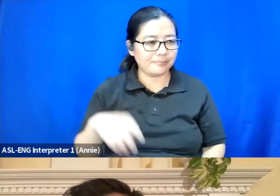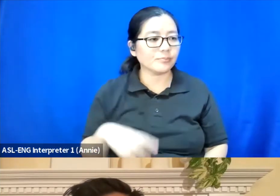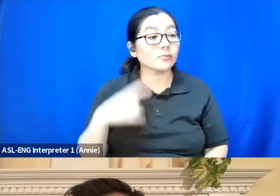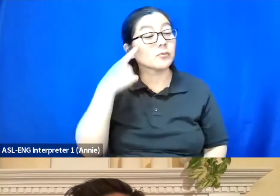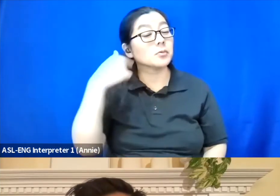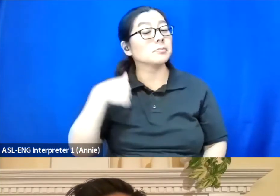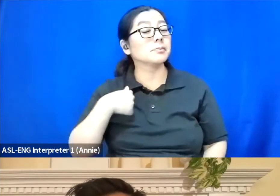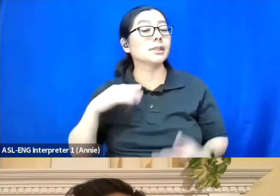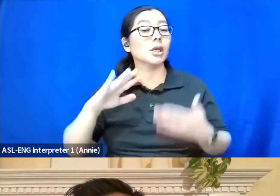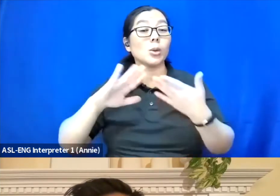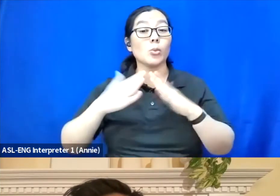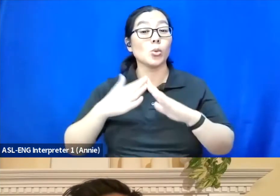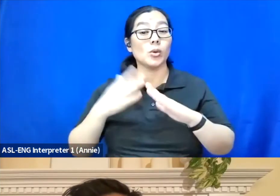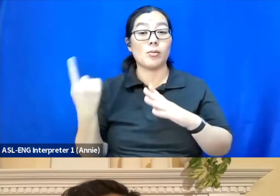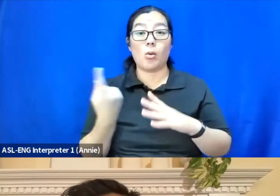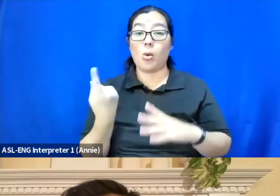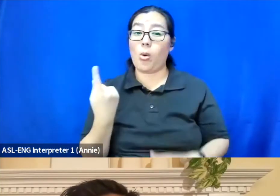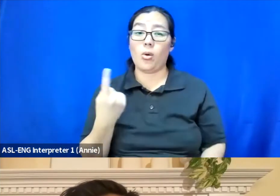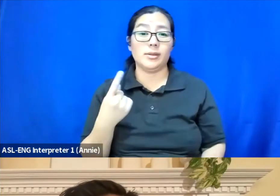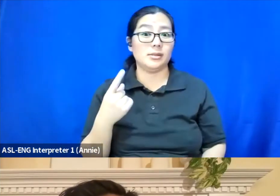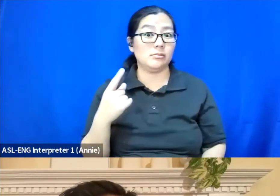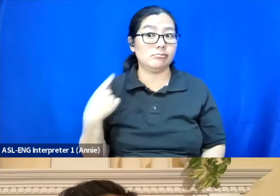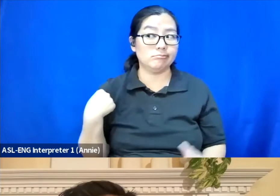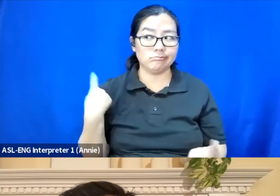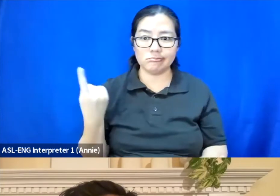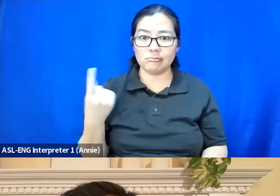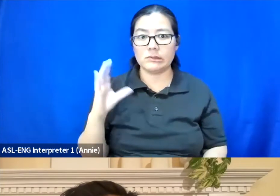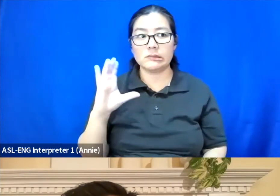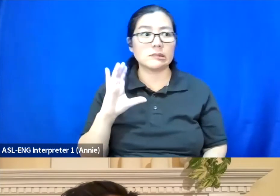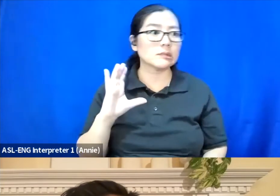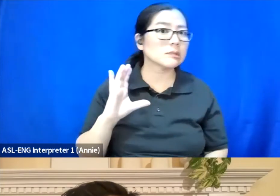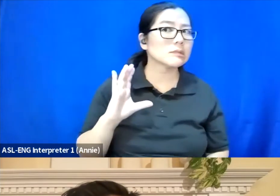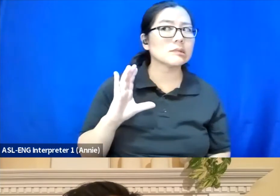for a while has started to appear on Instagram.